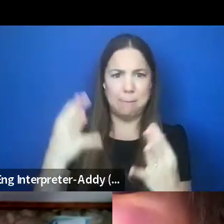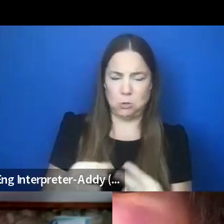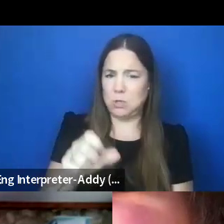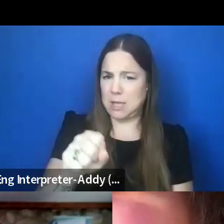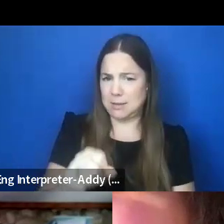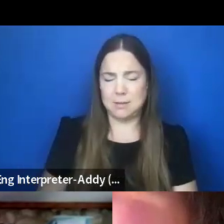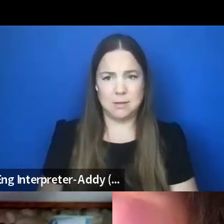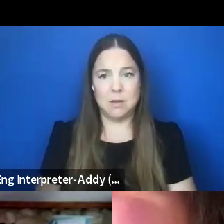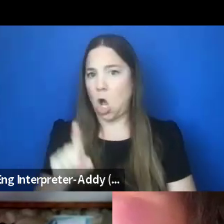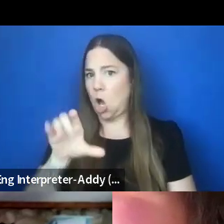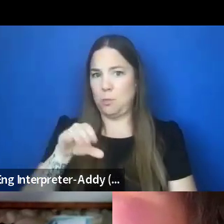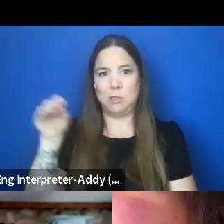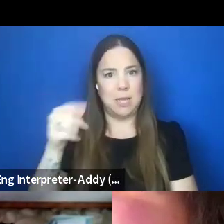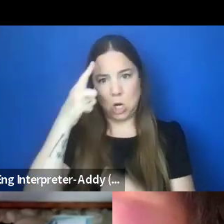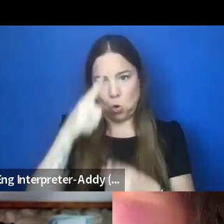Don Dew: I 100% agree. Thank you, Catherine.